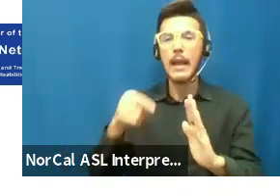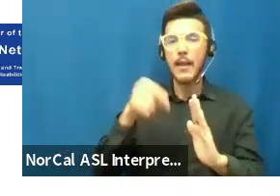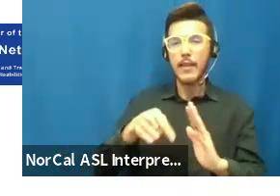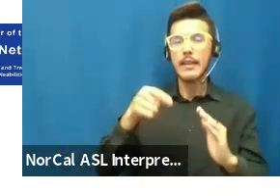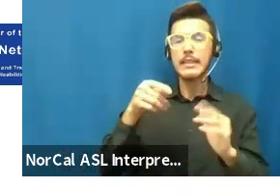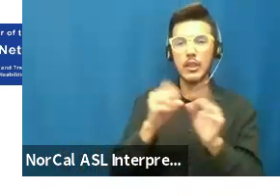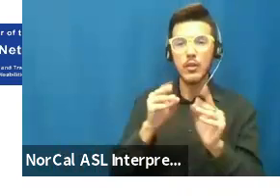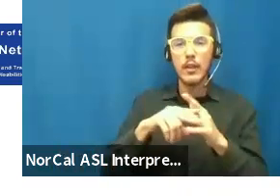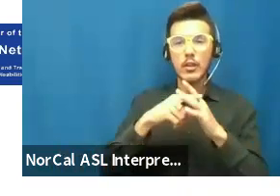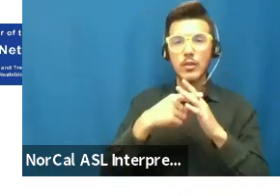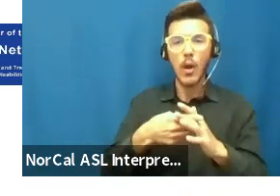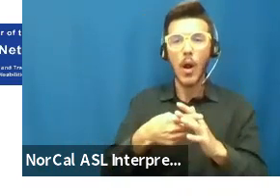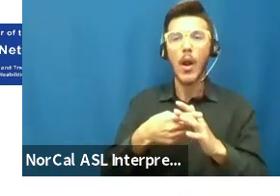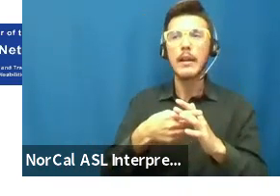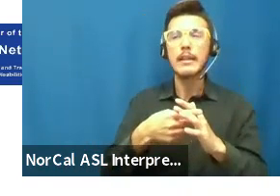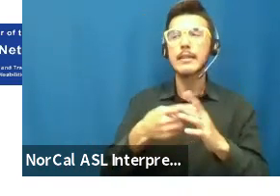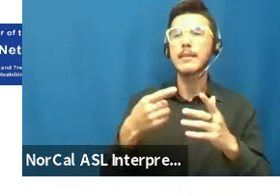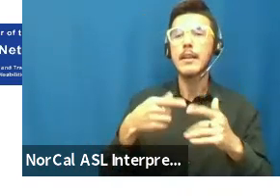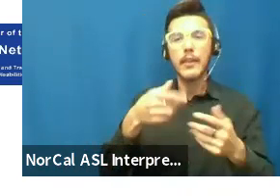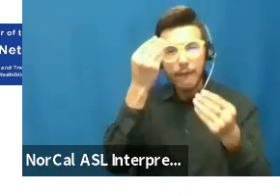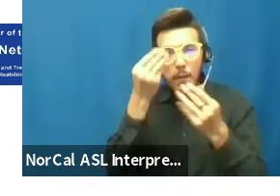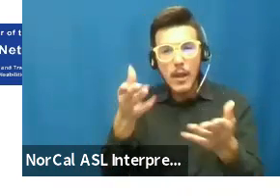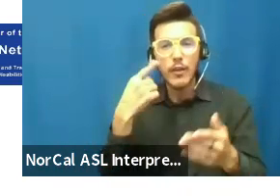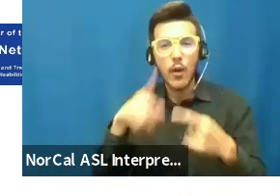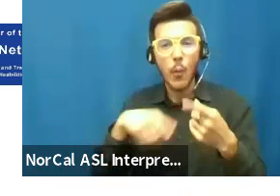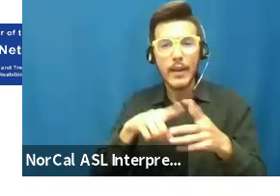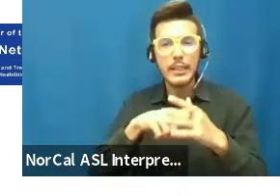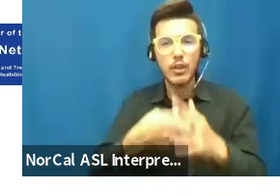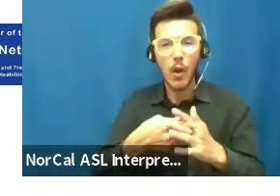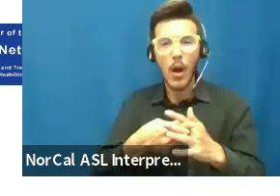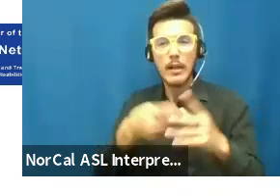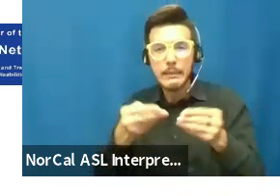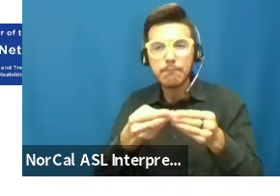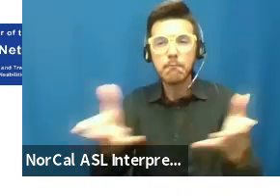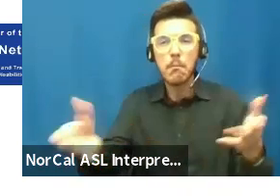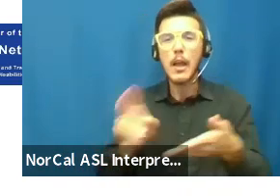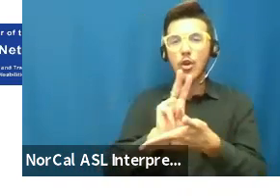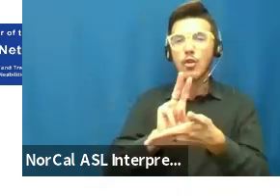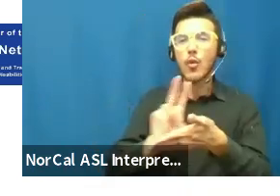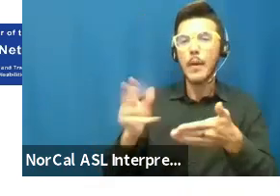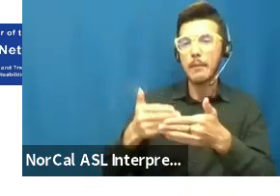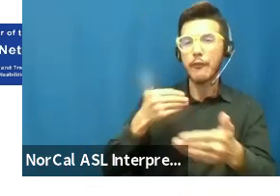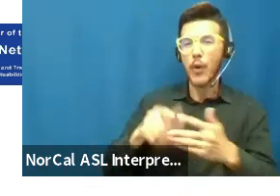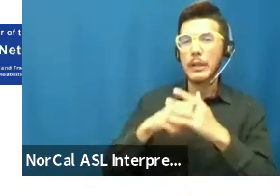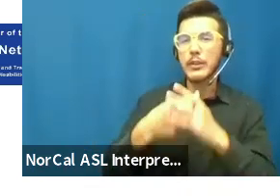before the next webinar and open that webinar to registration. You can follow along on the webinar